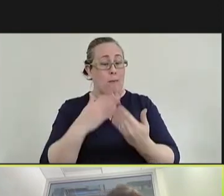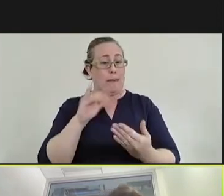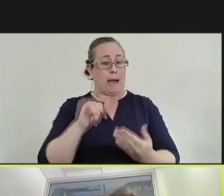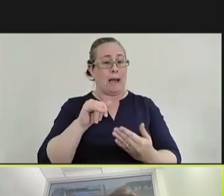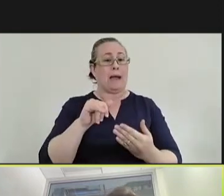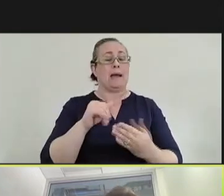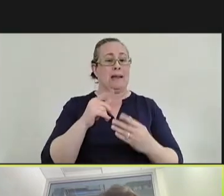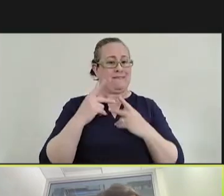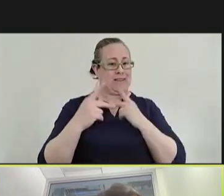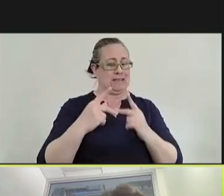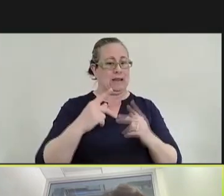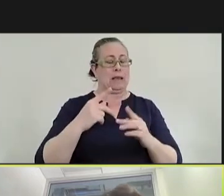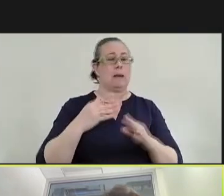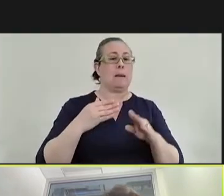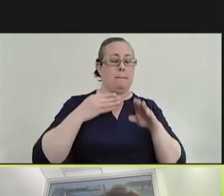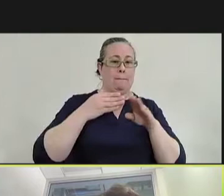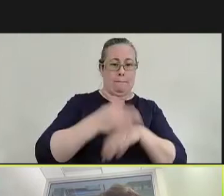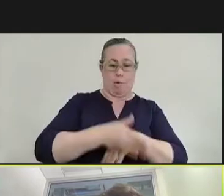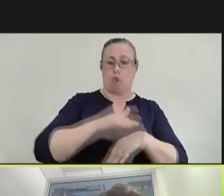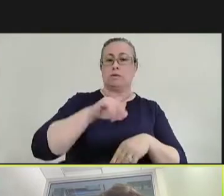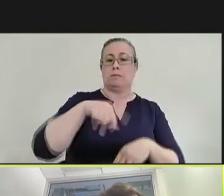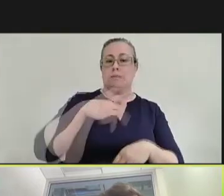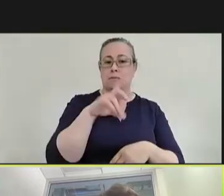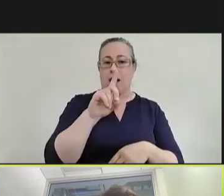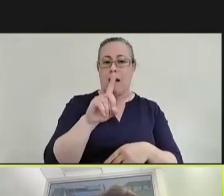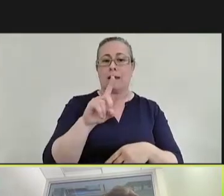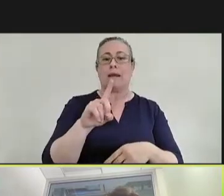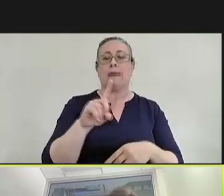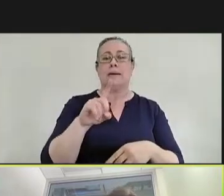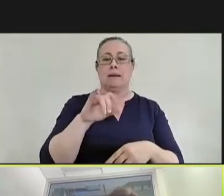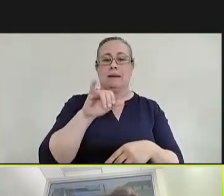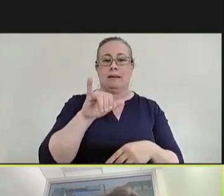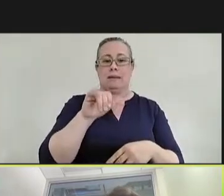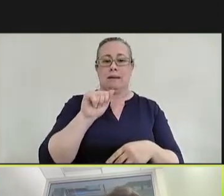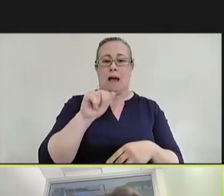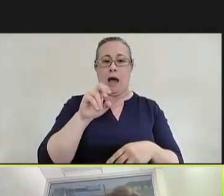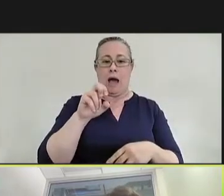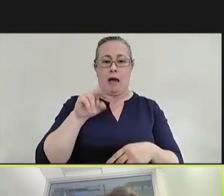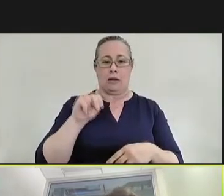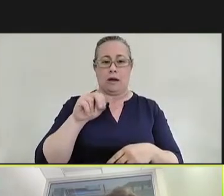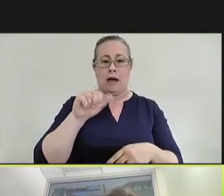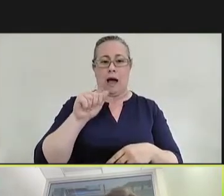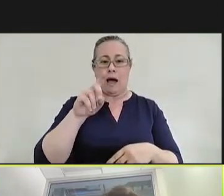Naimouan Aldong, who's at Amsterdam UMC. And so he used some of these AI-assisted